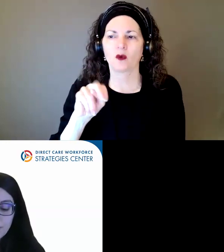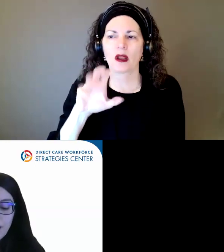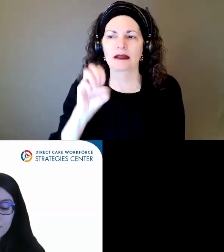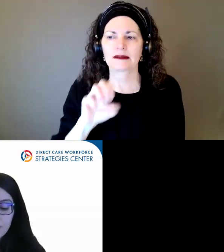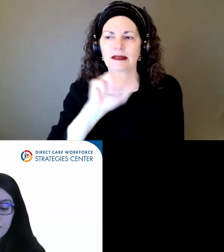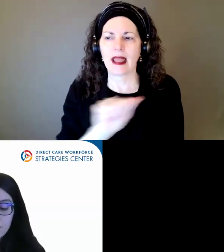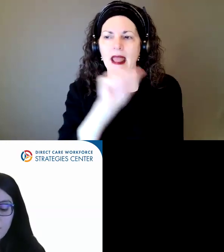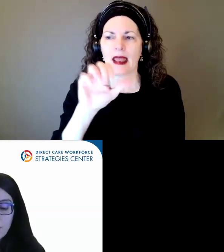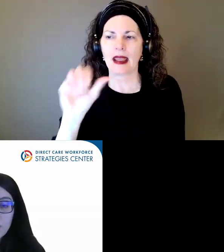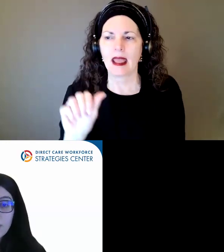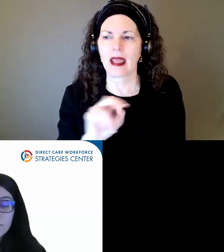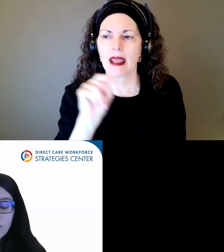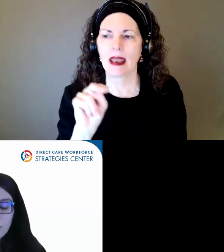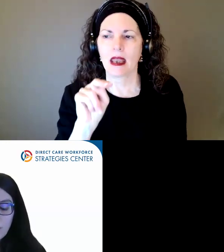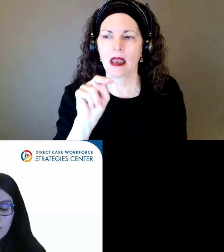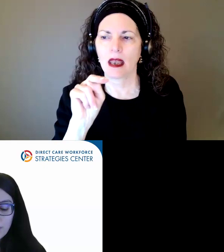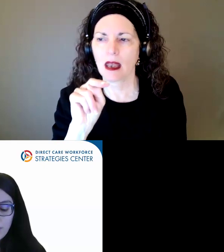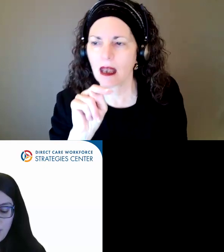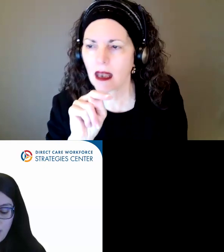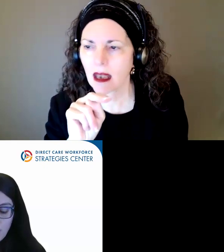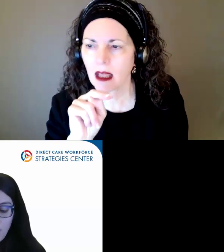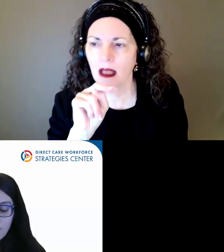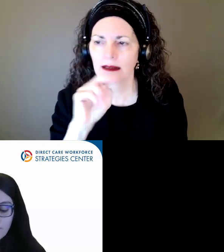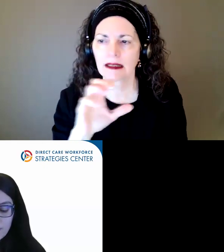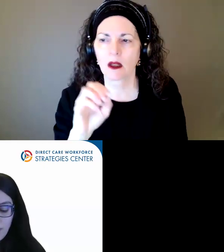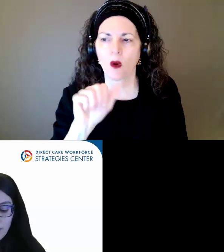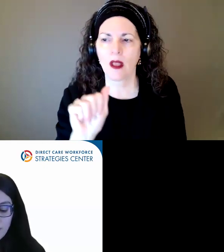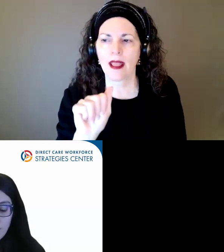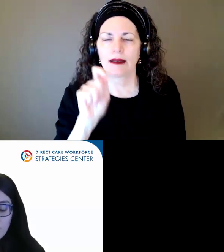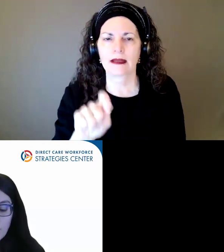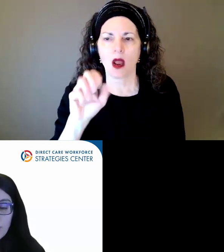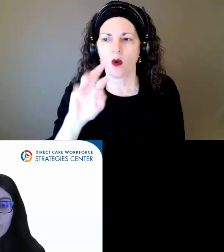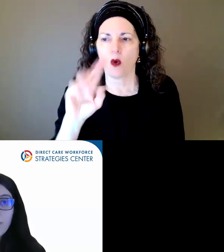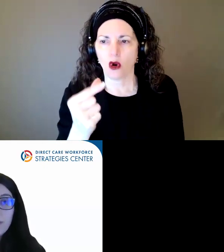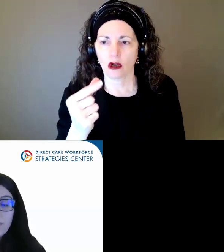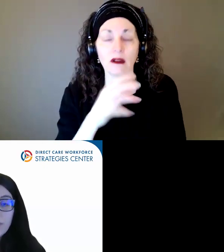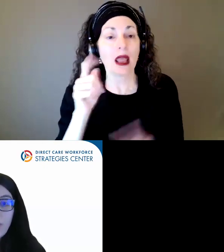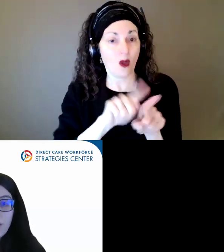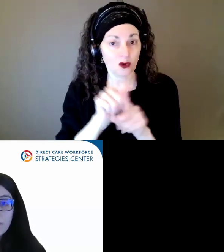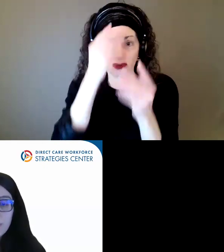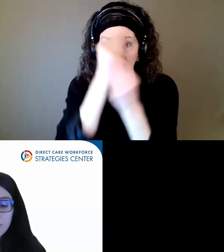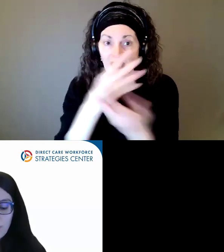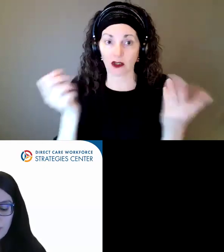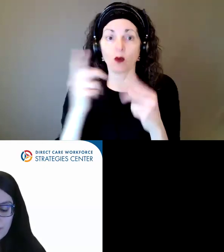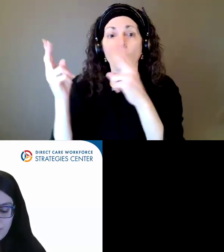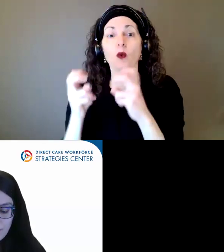Lastly, this webinar is being recorded. A copy of the slides and the recording will be available after today's webinar.